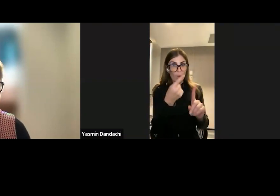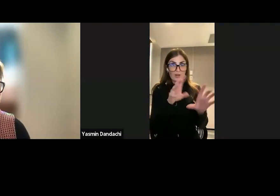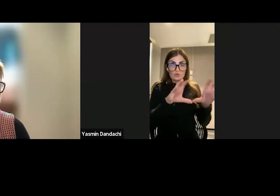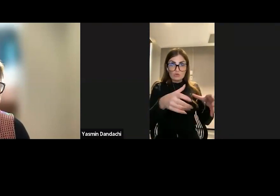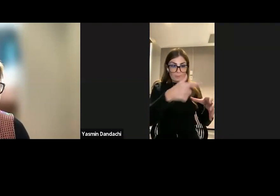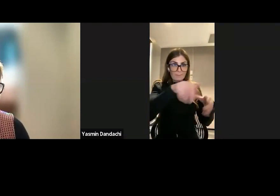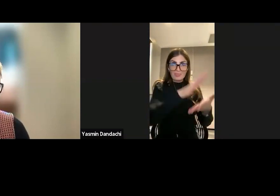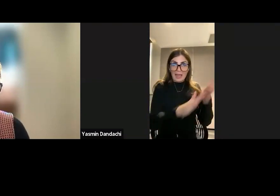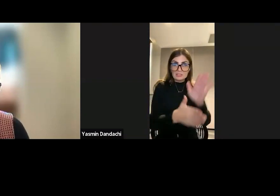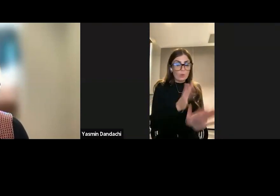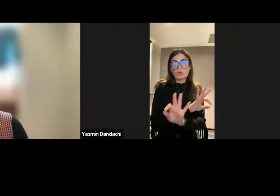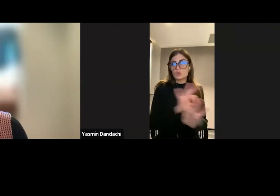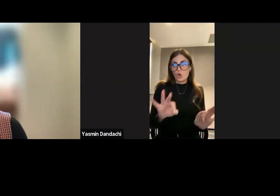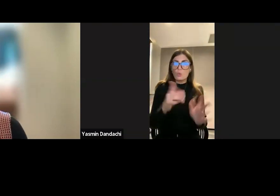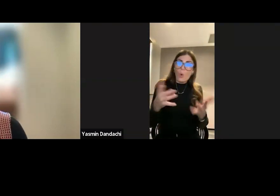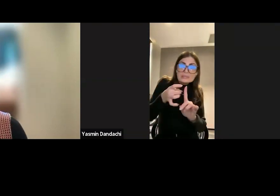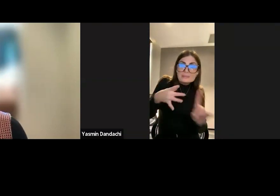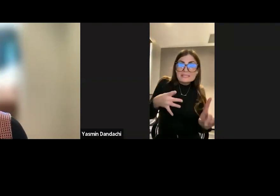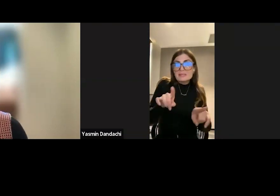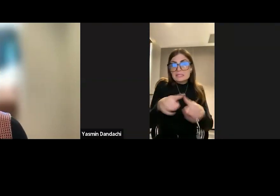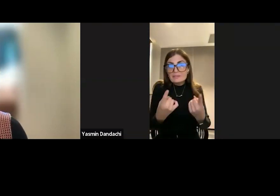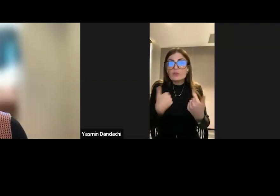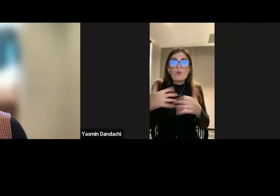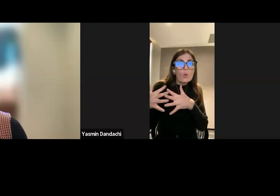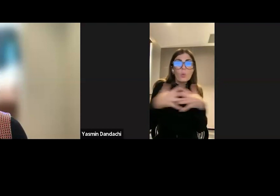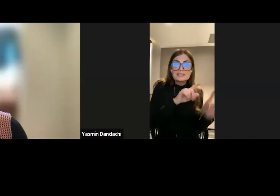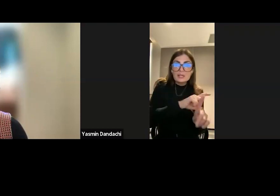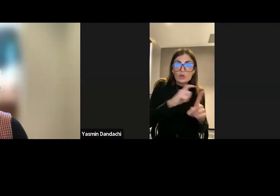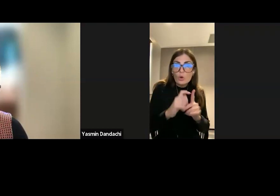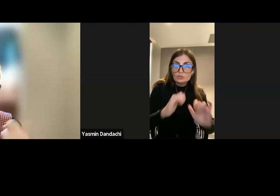is it specific or unique to Western cultures and their structures.